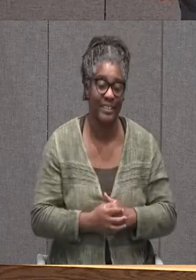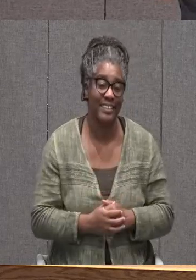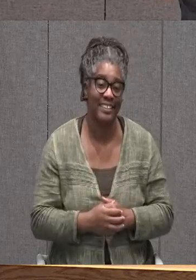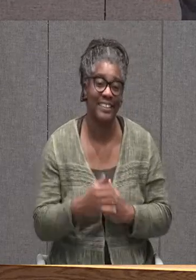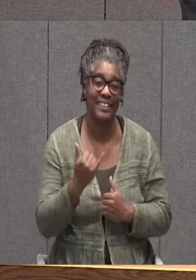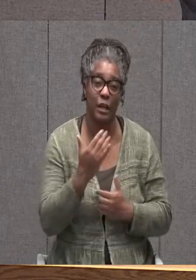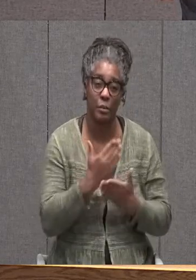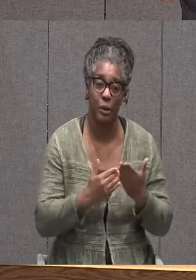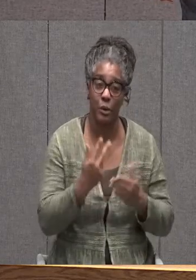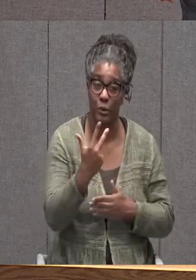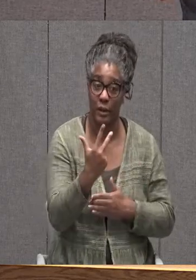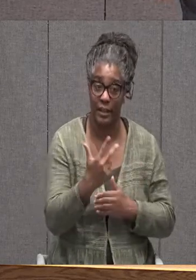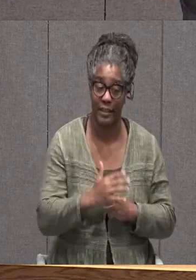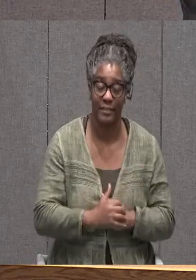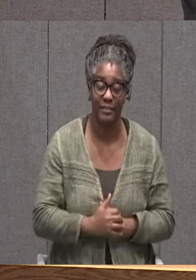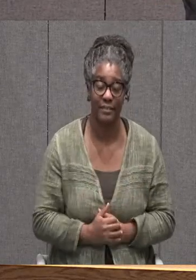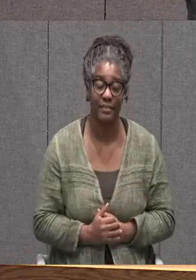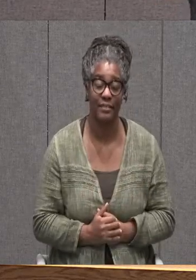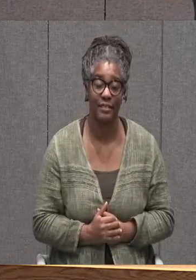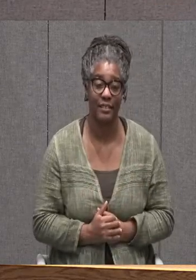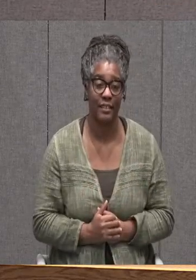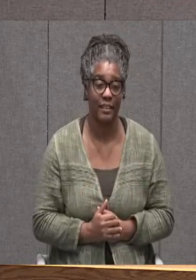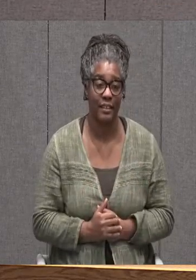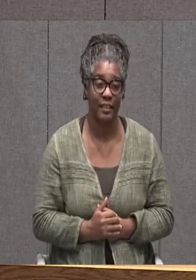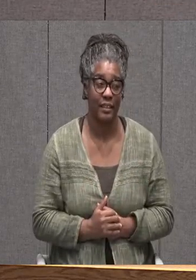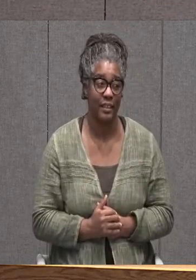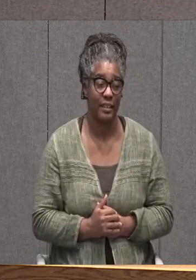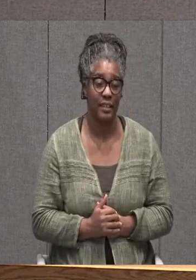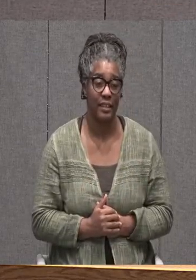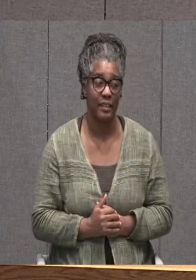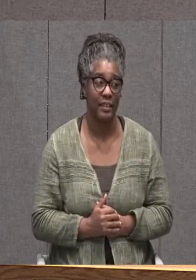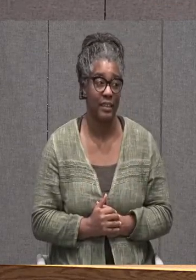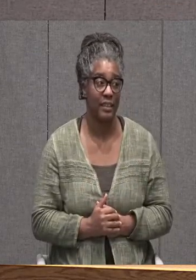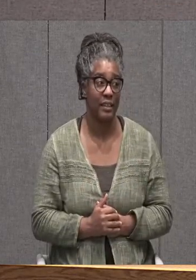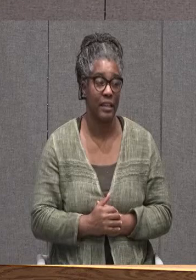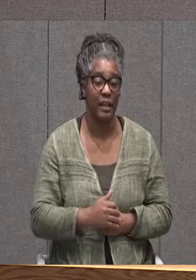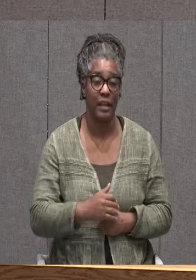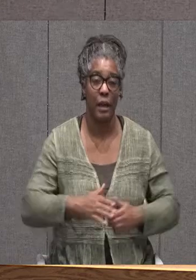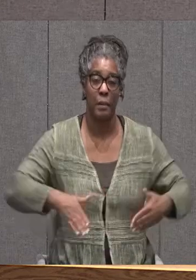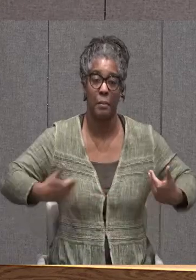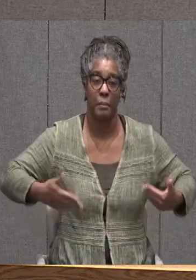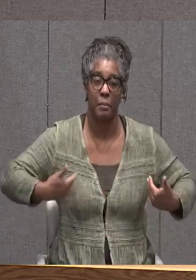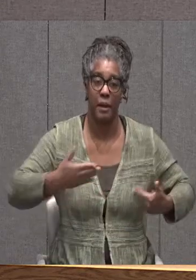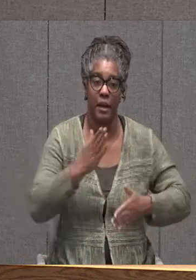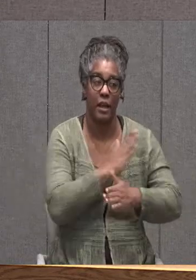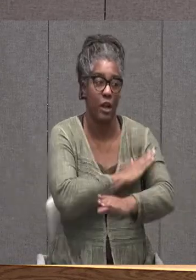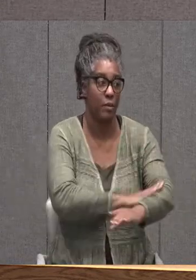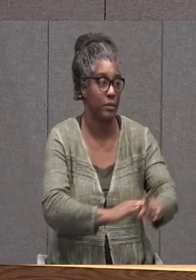Part three, this is called monkey arms, monkey arms look like this,